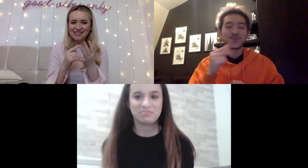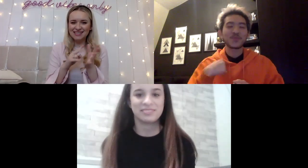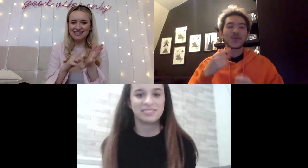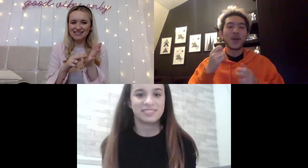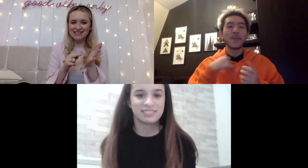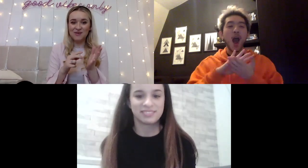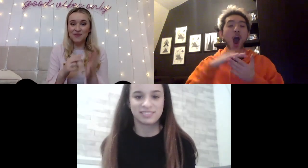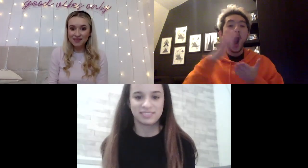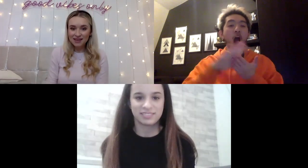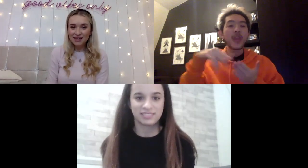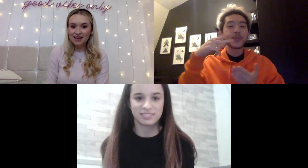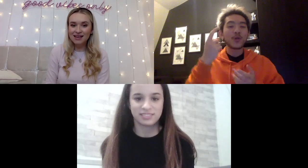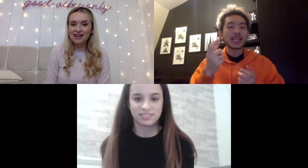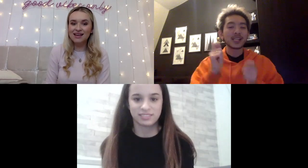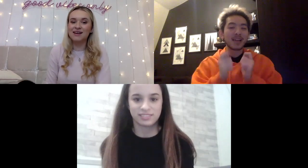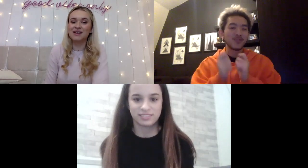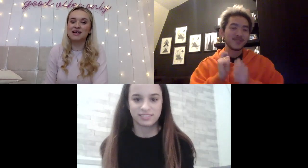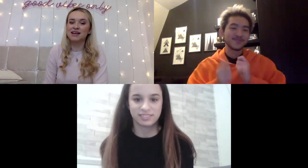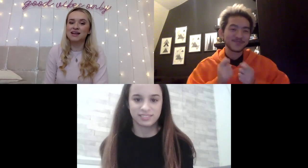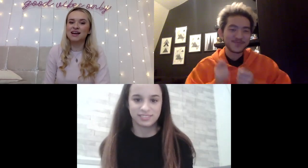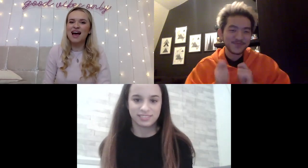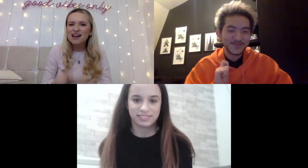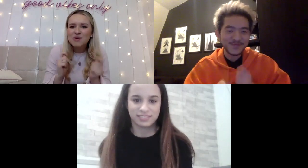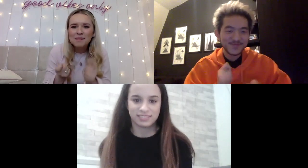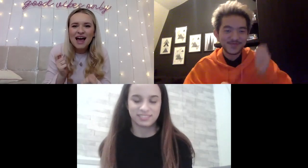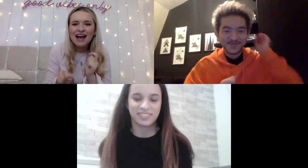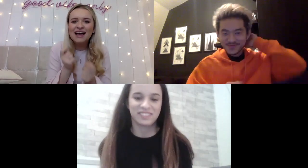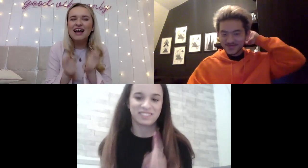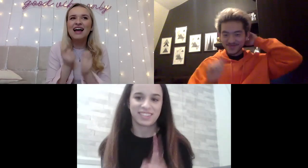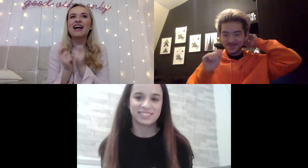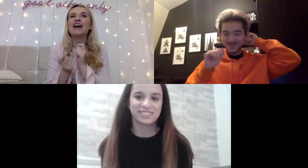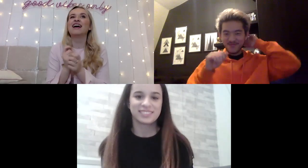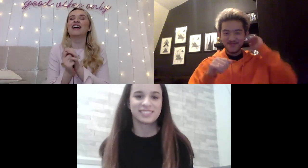B: My dream honeymoon is Caribbean Jas: Caribbean?!